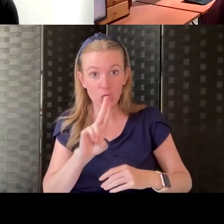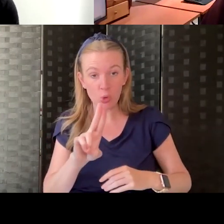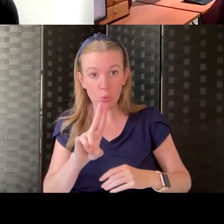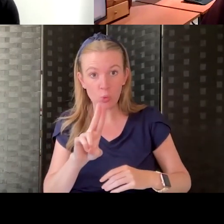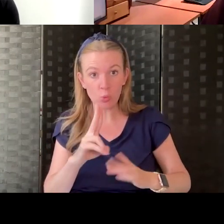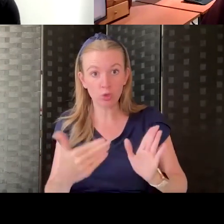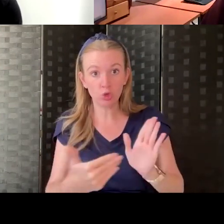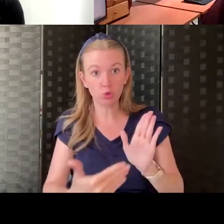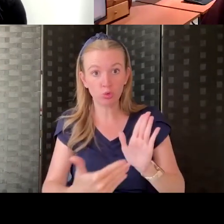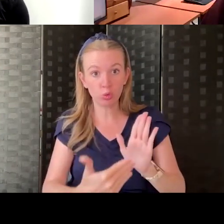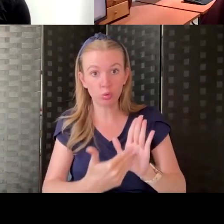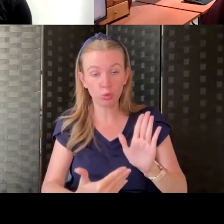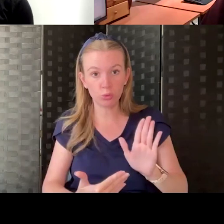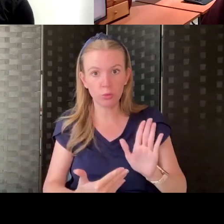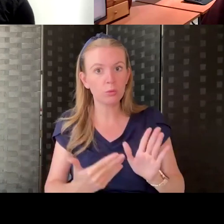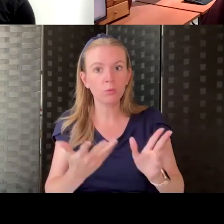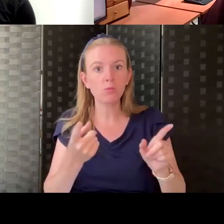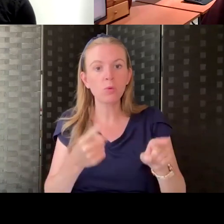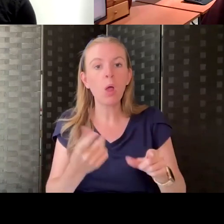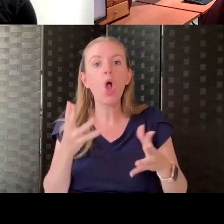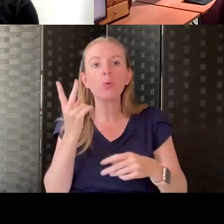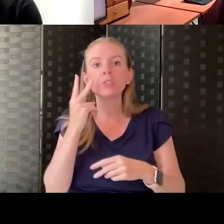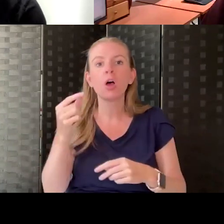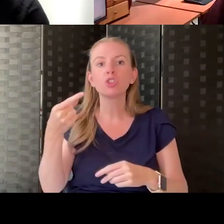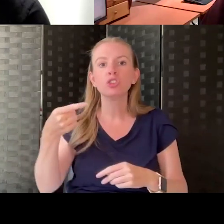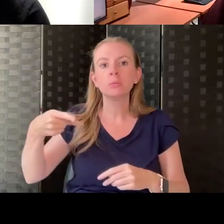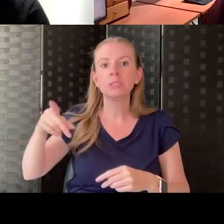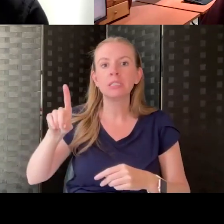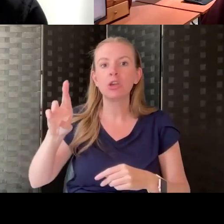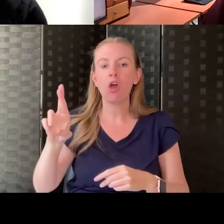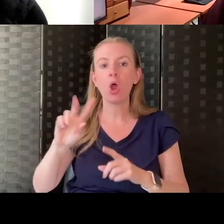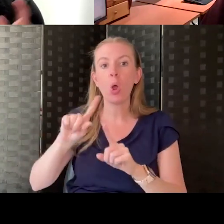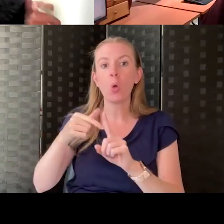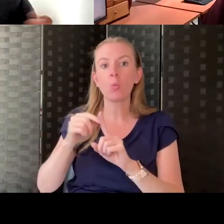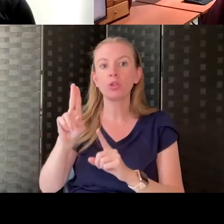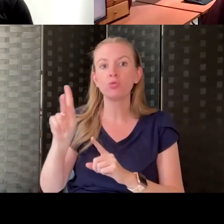you? We already saw what that was like with GDPR, when the U.K. started to enforce this is how data